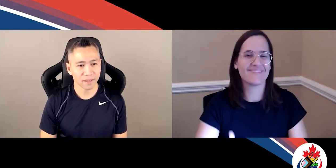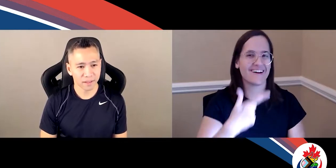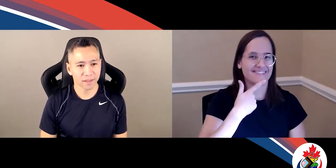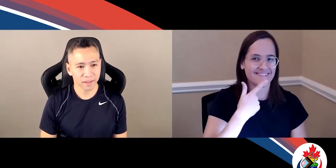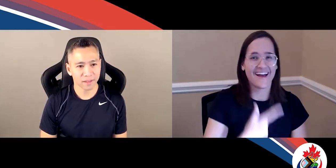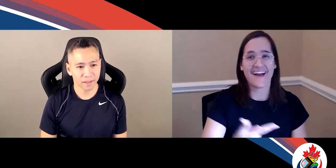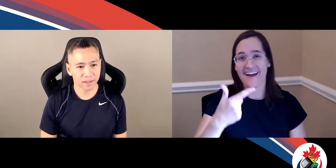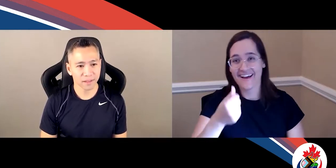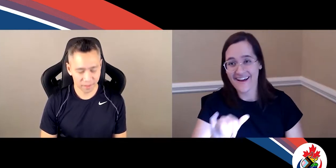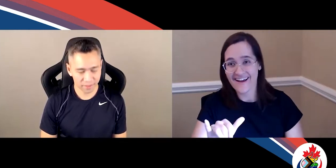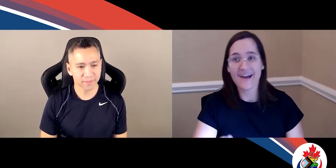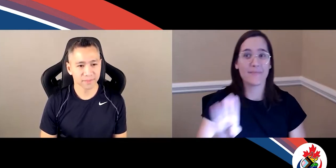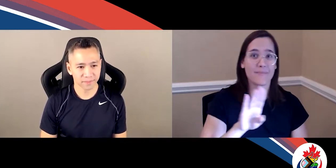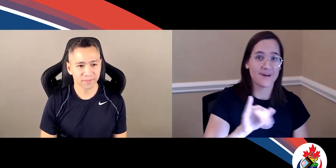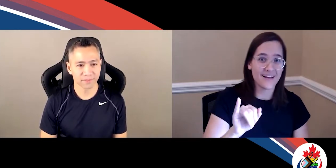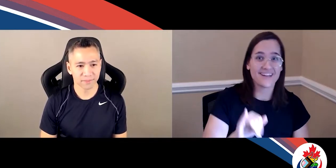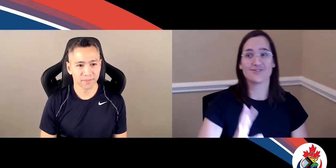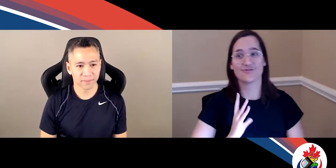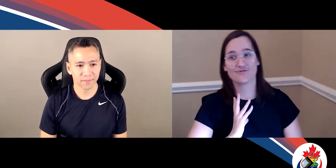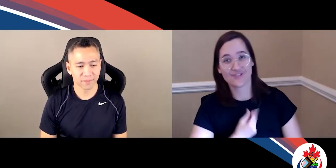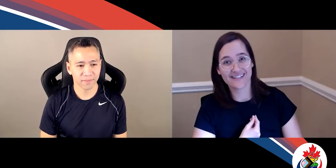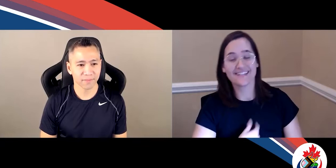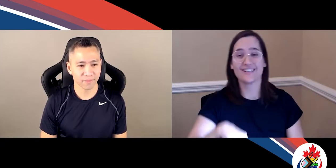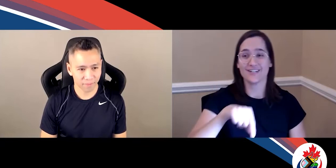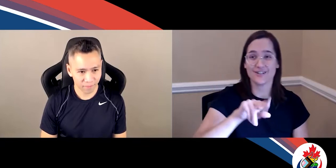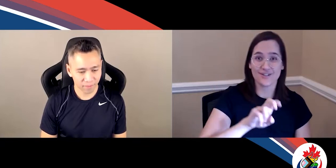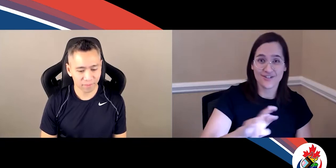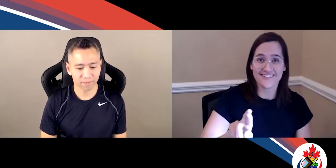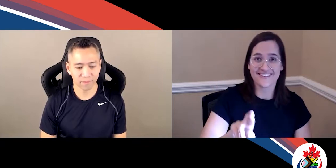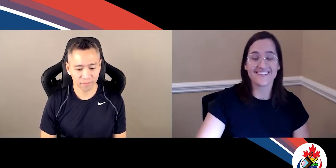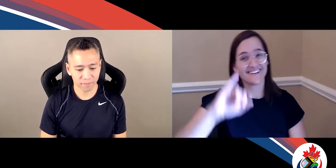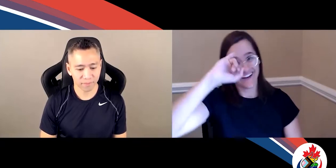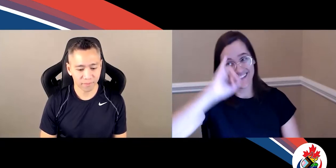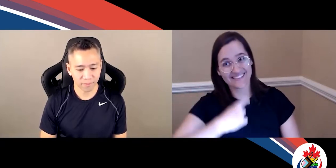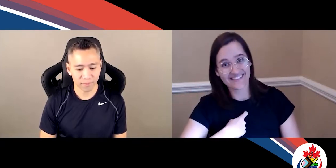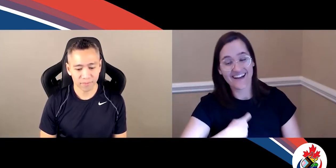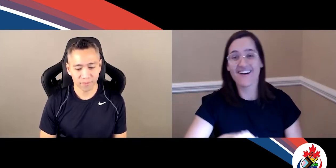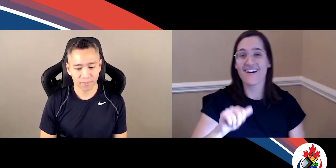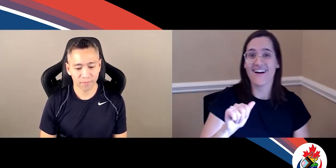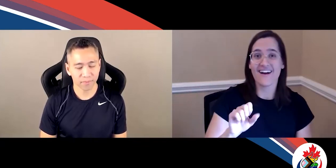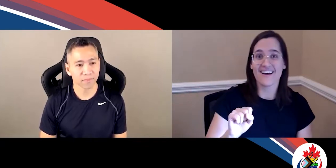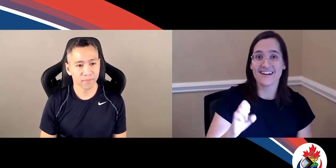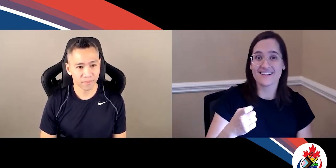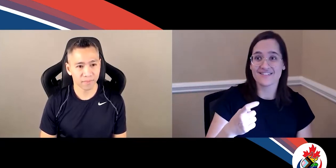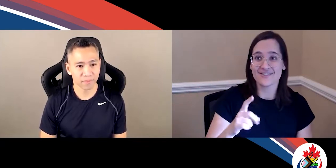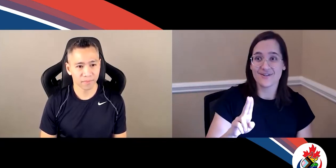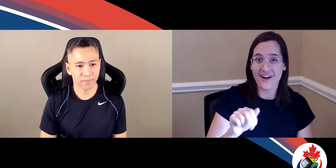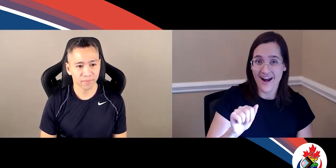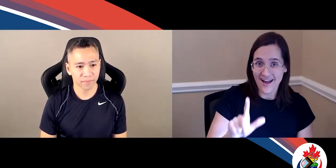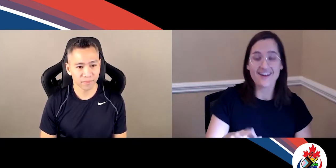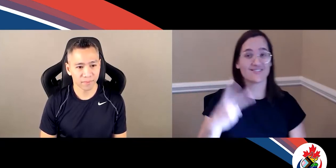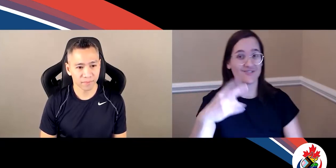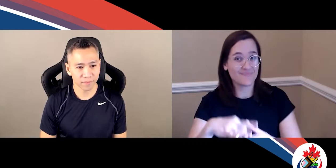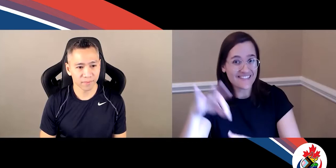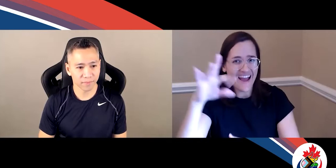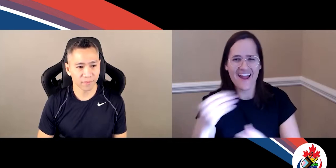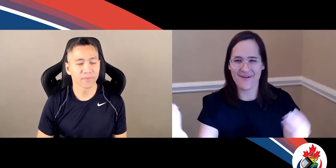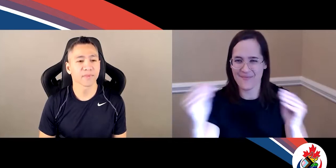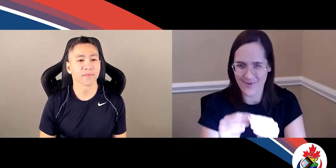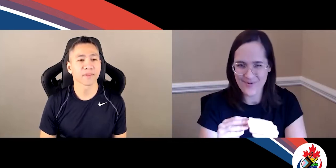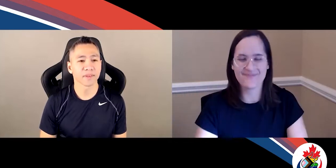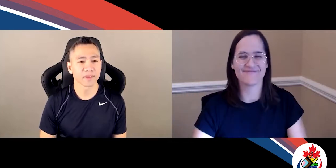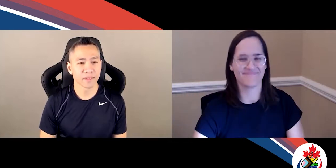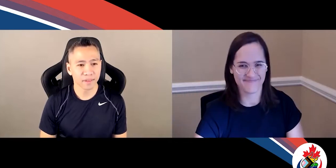Lesbian, gay, transgender, queer, intersex, asexual, 2 spirits, and more.